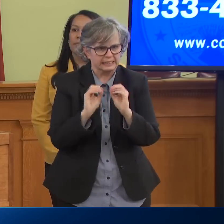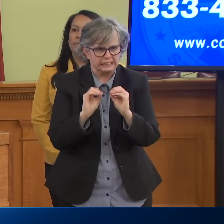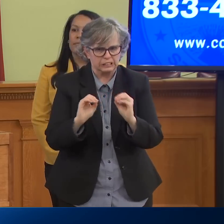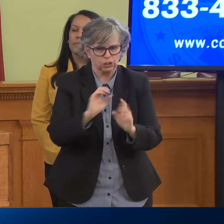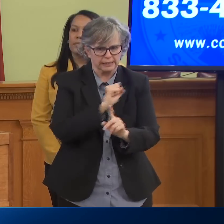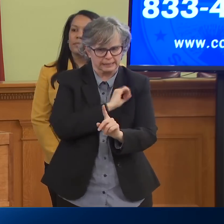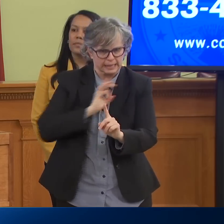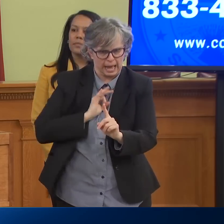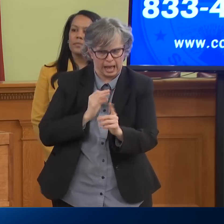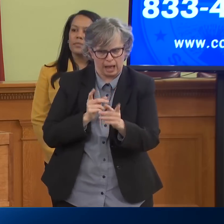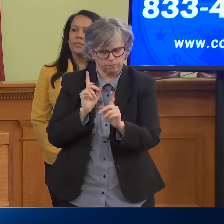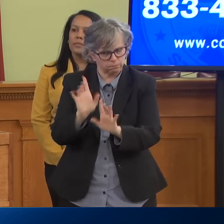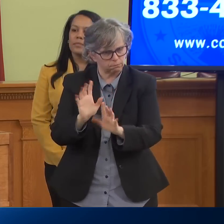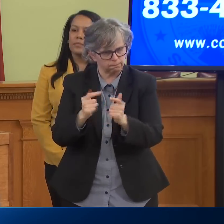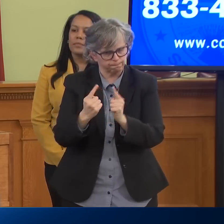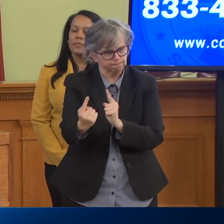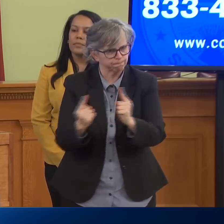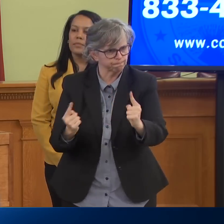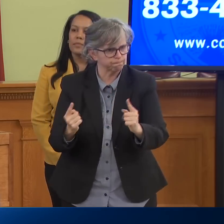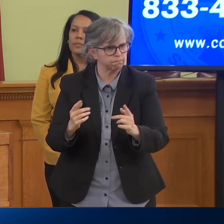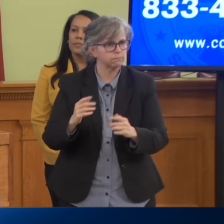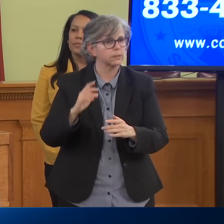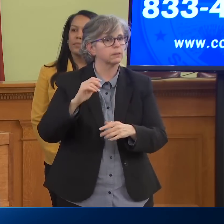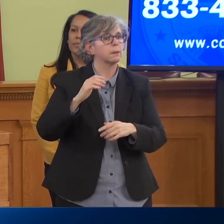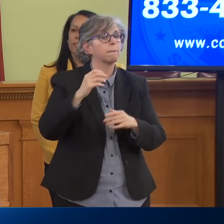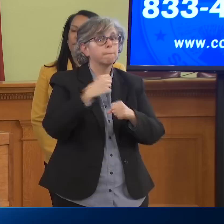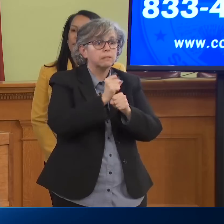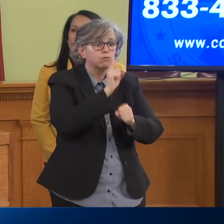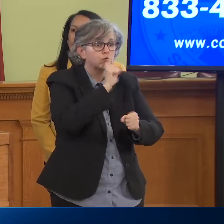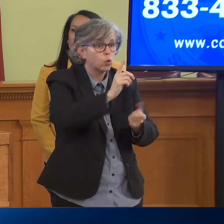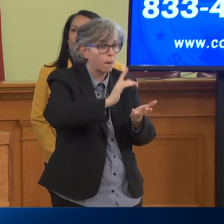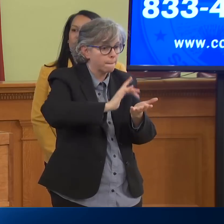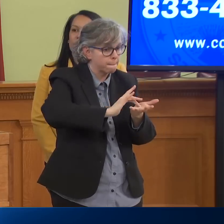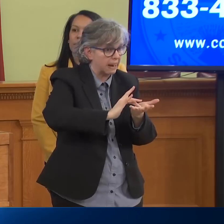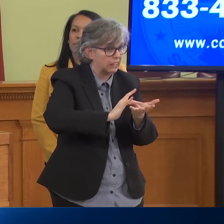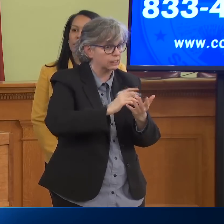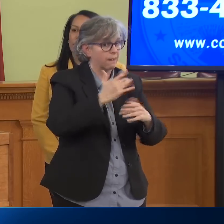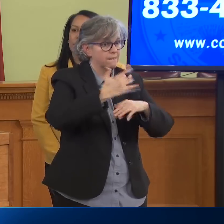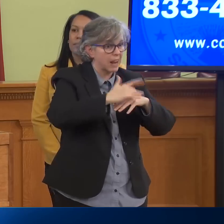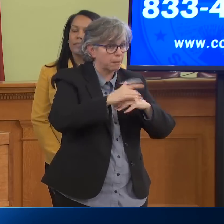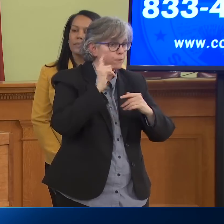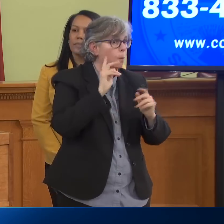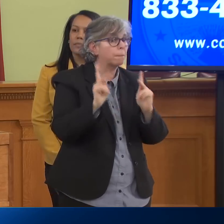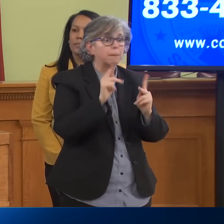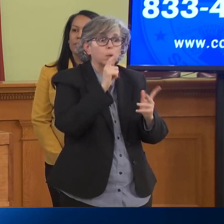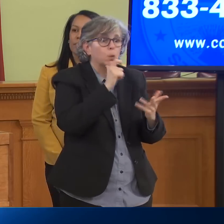MANAGE OPERATIONS TO REDUCE THE RISK OF EXPOSURE TO PATIENTS AND STAFF. AND GUIDANCE ON HOW TO MAKE